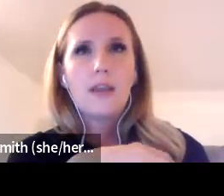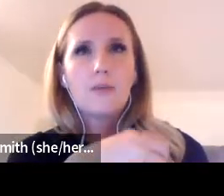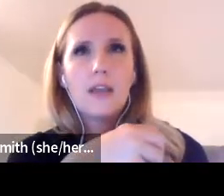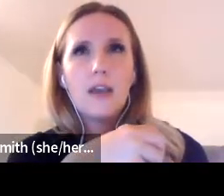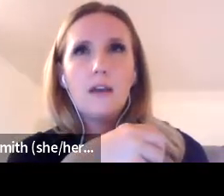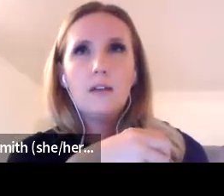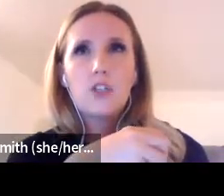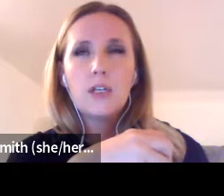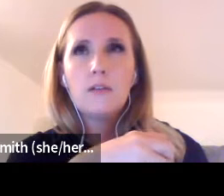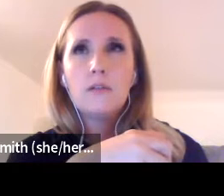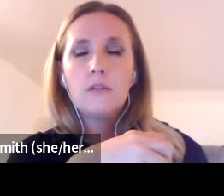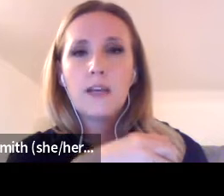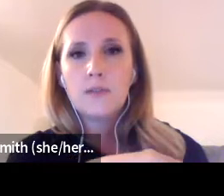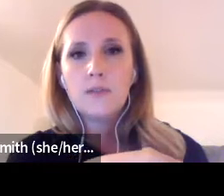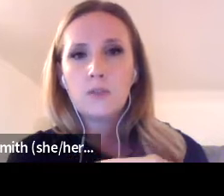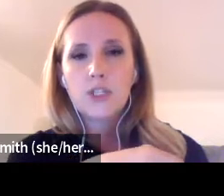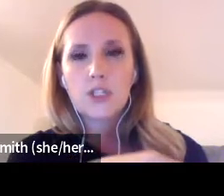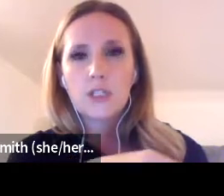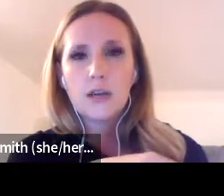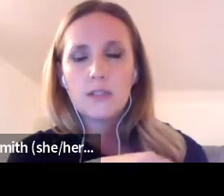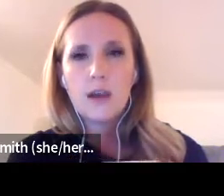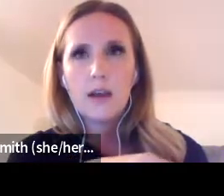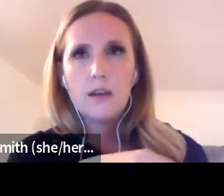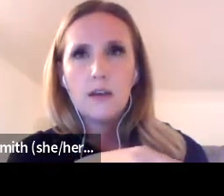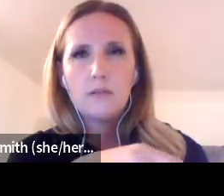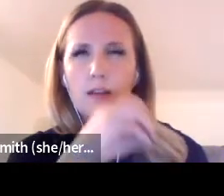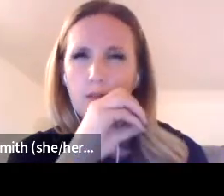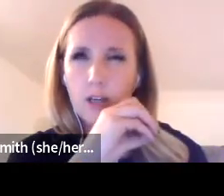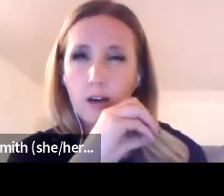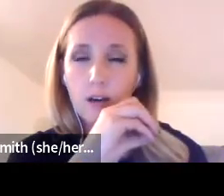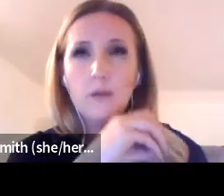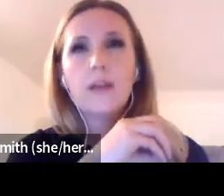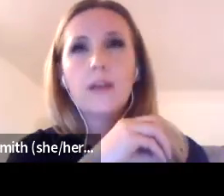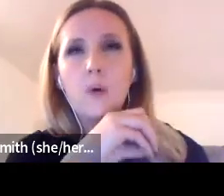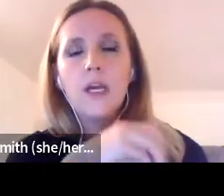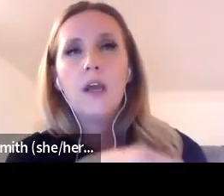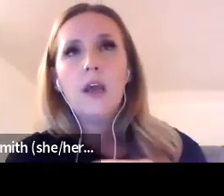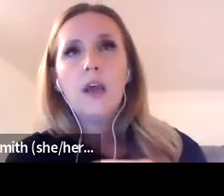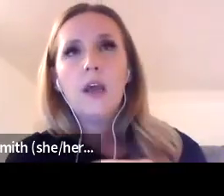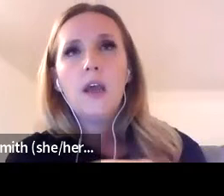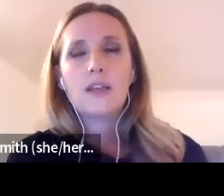I think it was Elgin Festival, which is just outside of Chicago in Illinois.